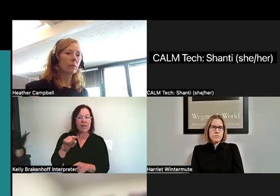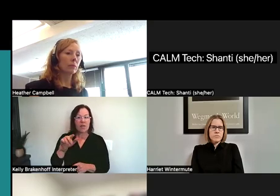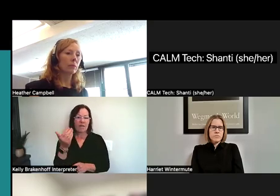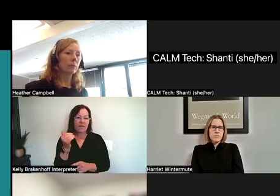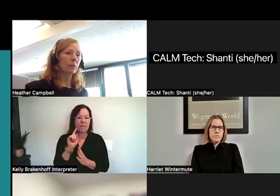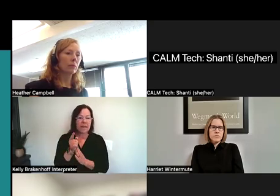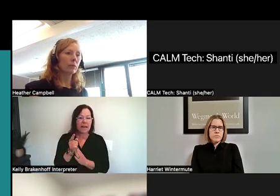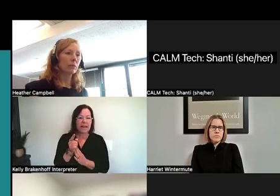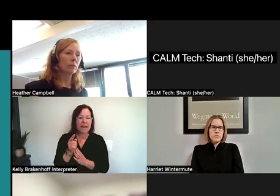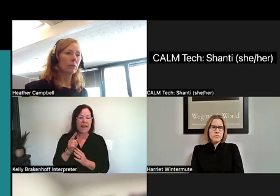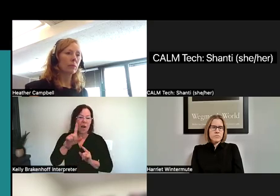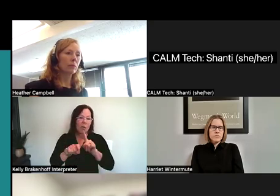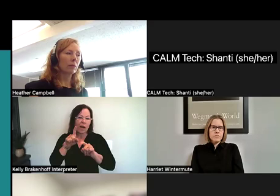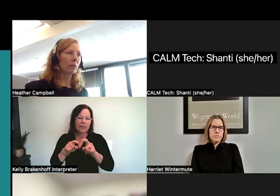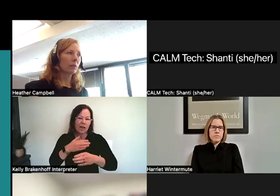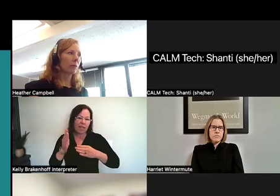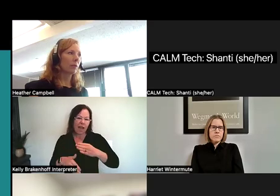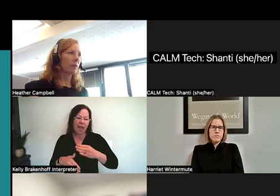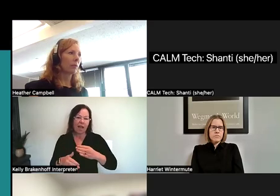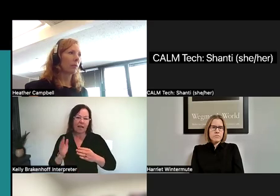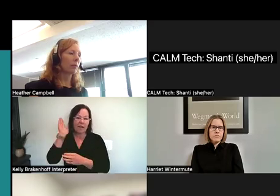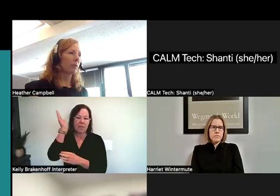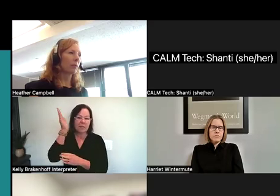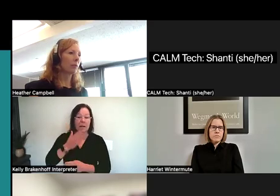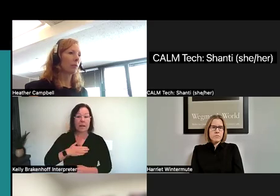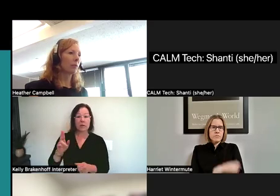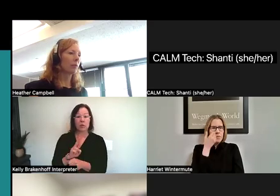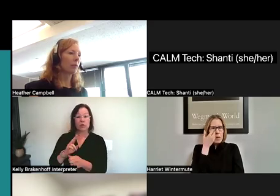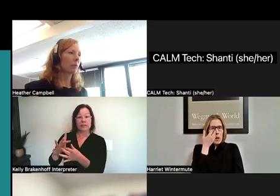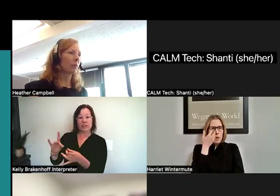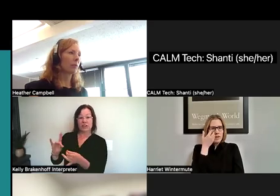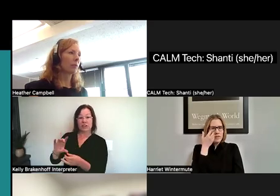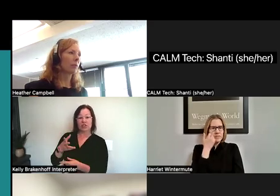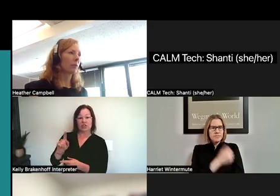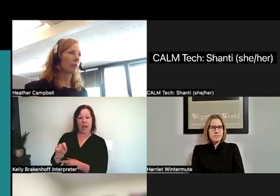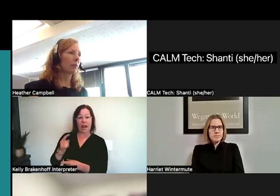the end of the presentation. Please use the chat feature for any generally comments or